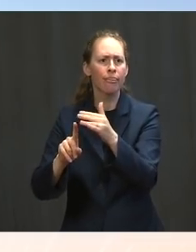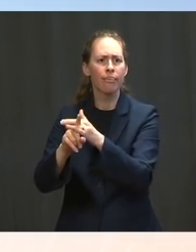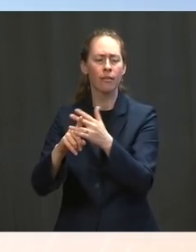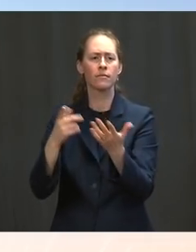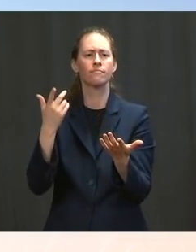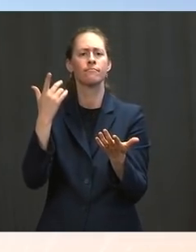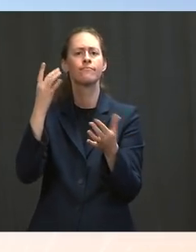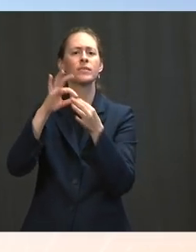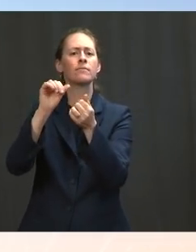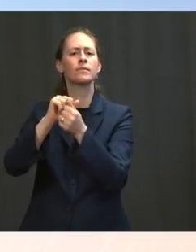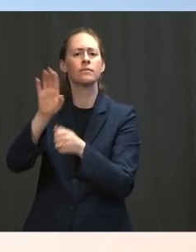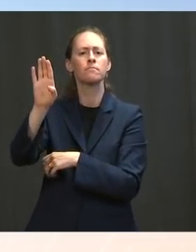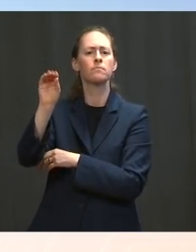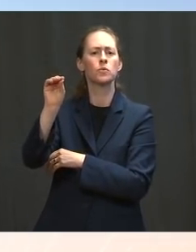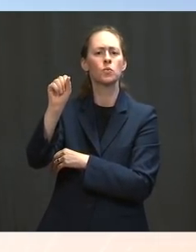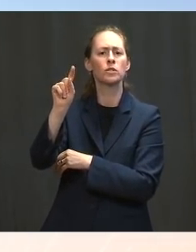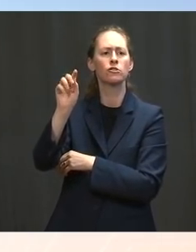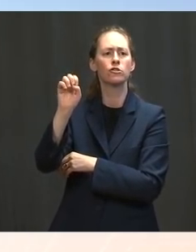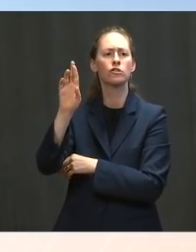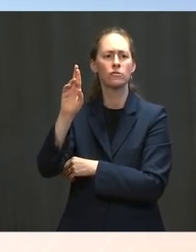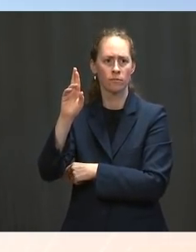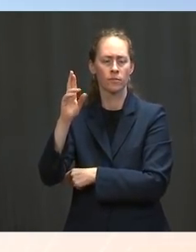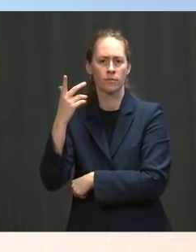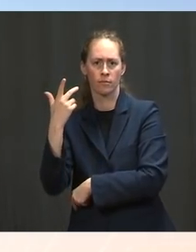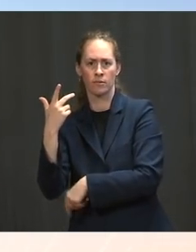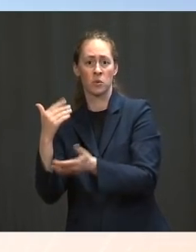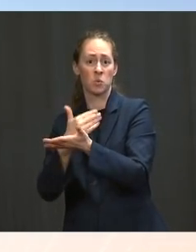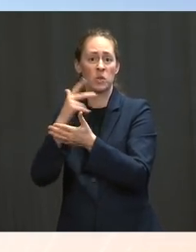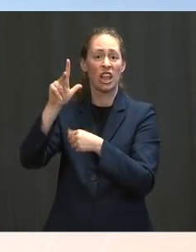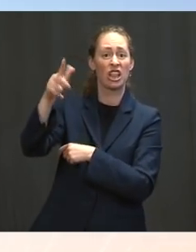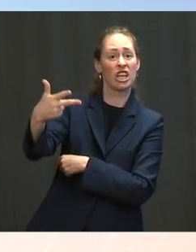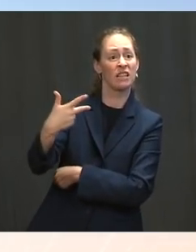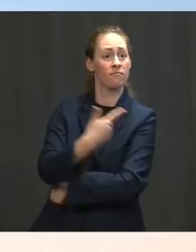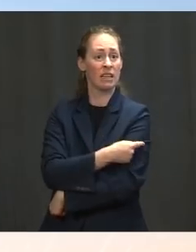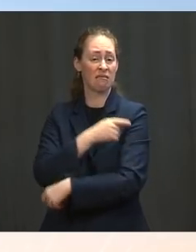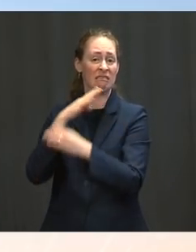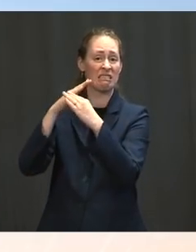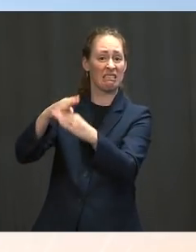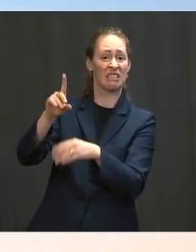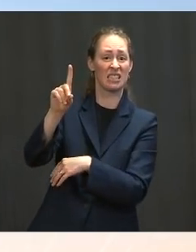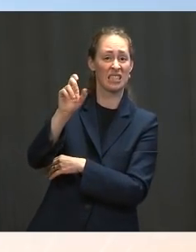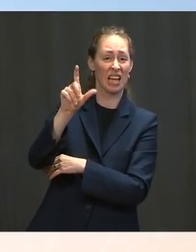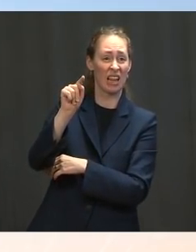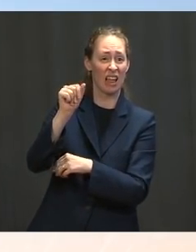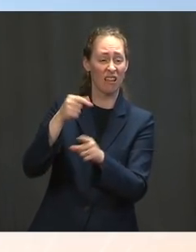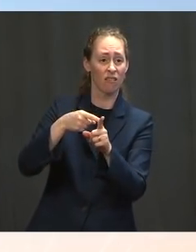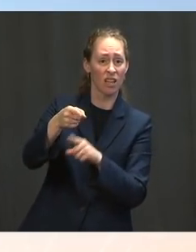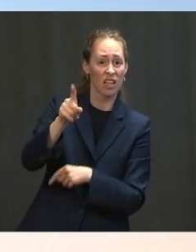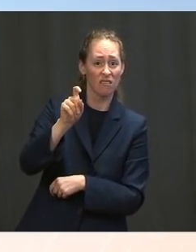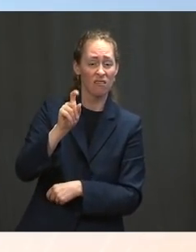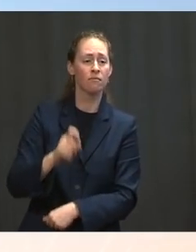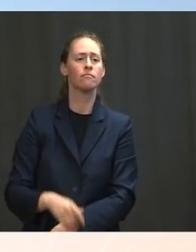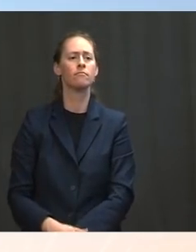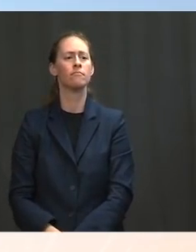And also, is he also contemplating a position on mask wearing for transportation, like airplanes and trains and so forth?